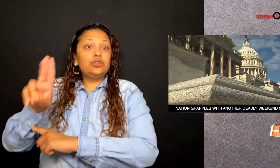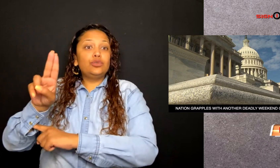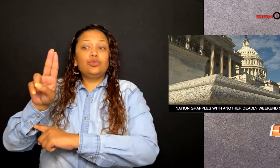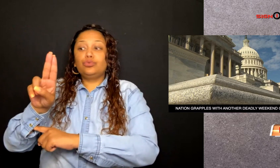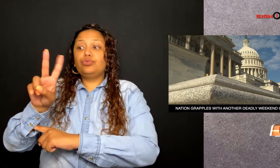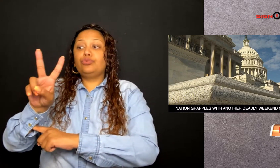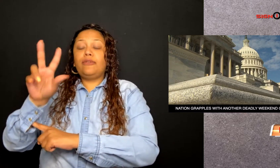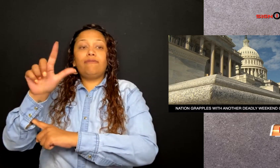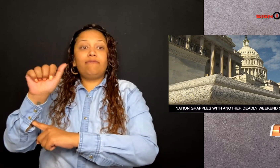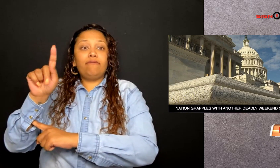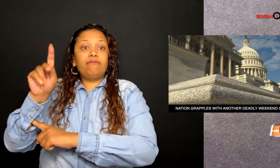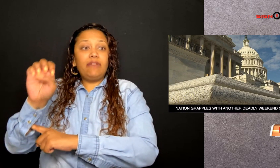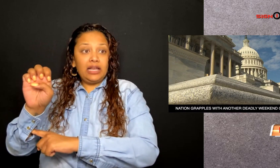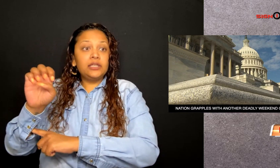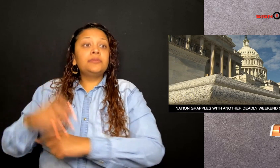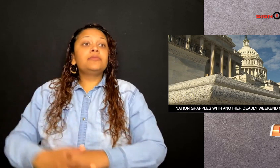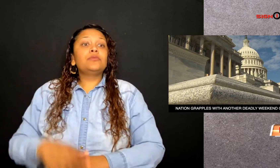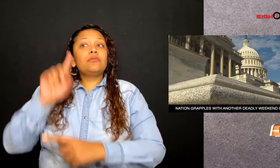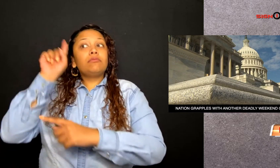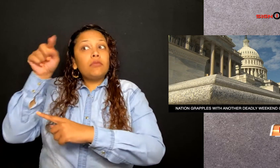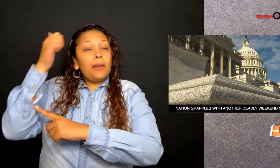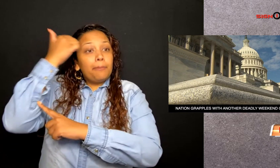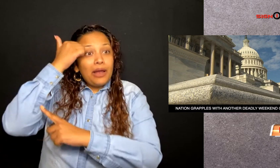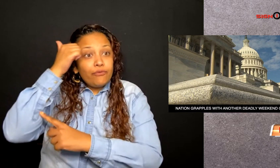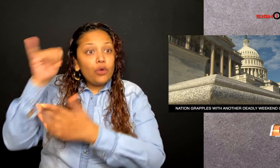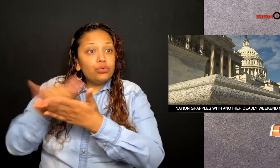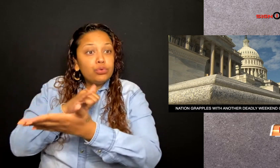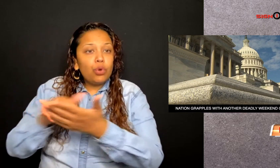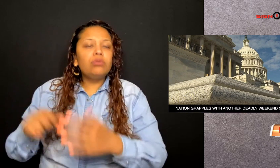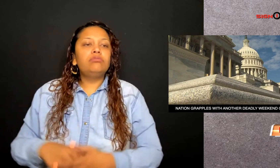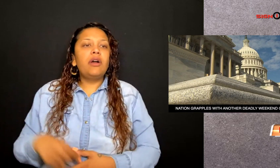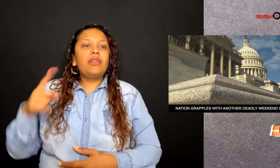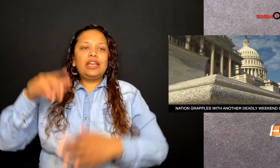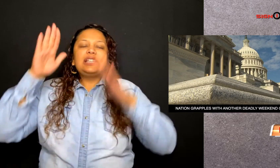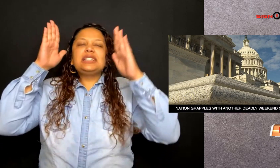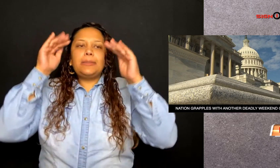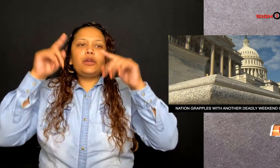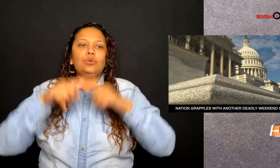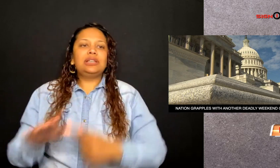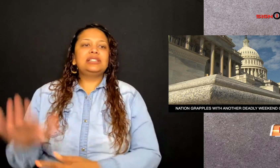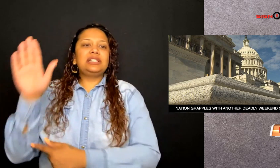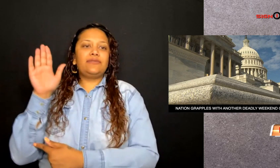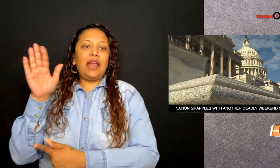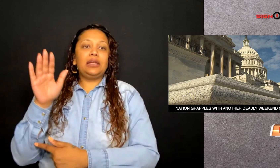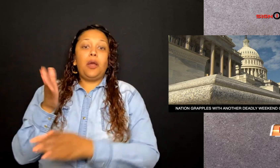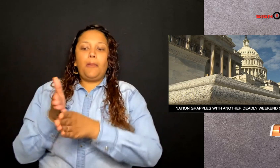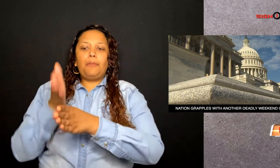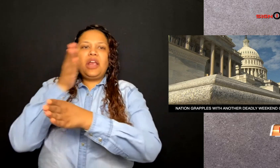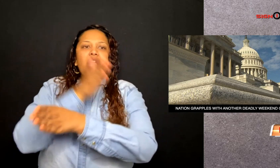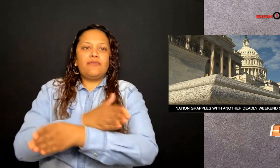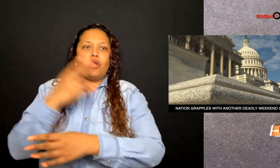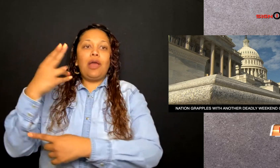and survivors and parents of victims of the shooting in Uvalde Texas and Buffalo New York